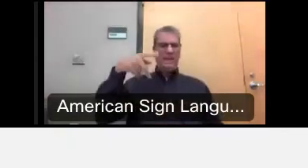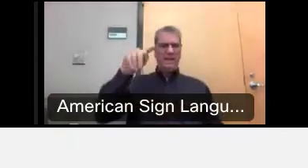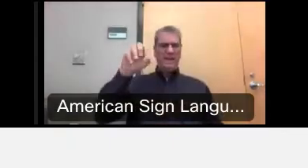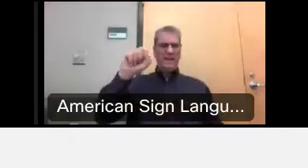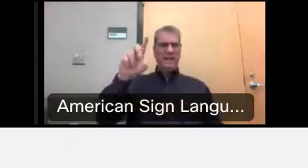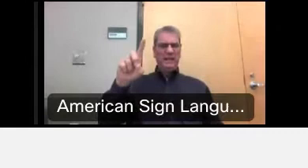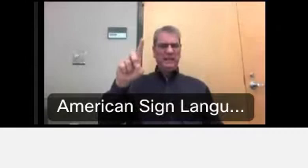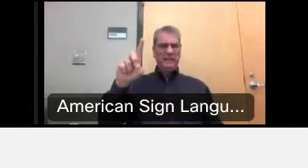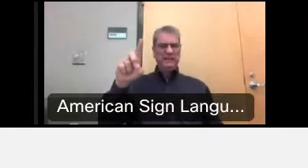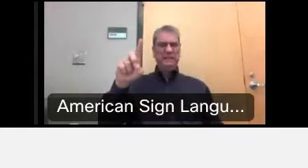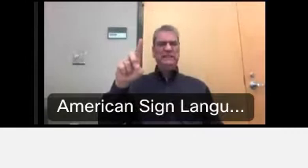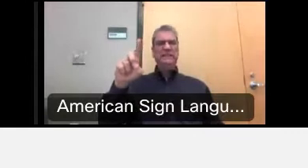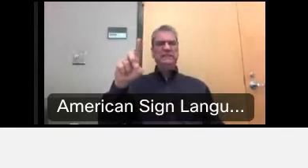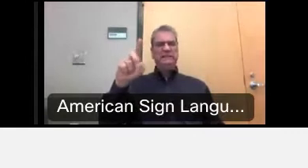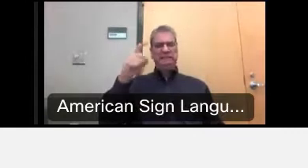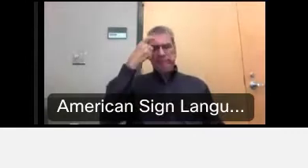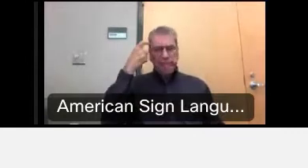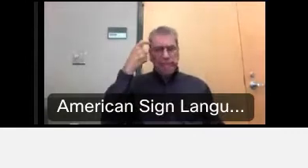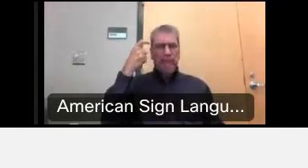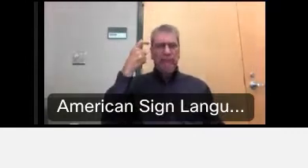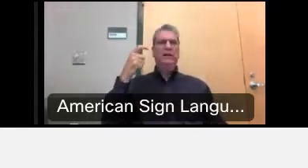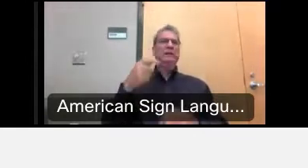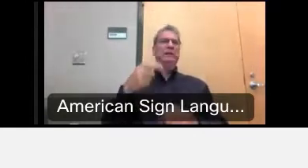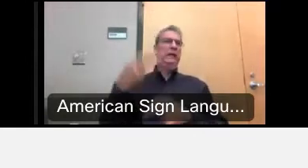relive some of these things and the stress that was there,